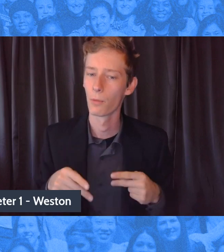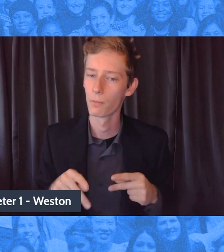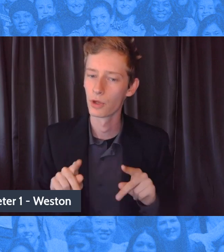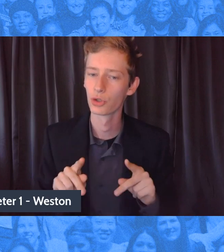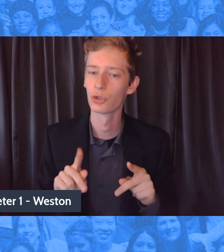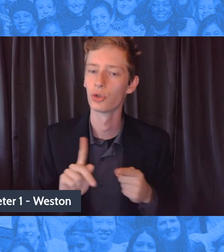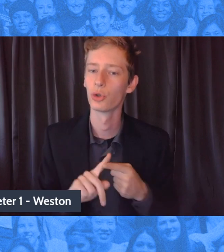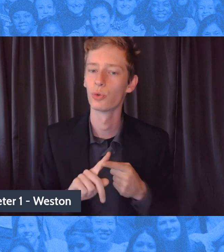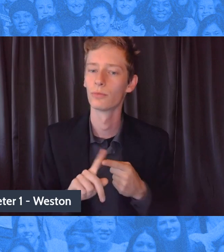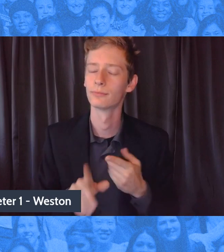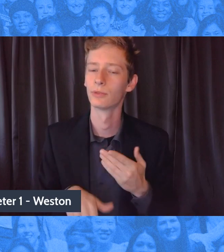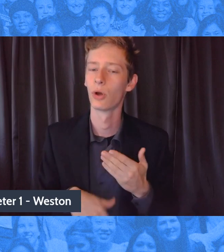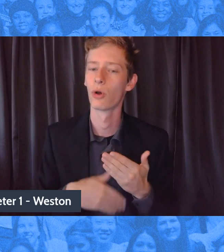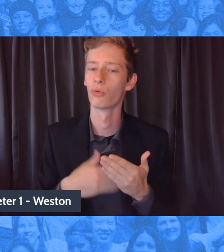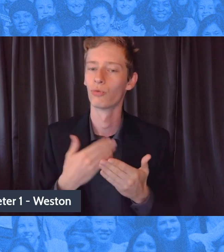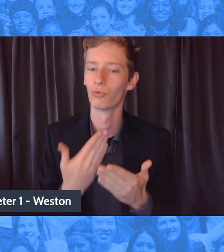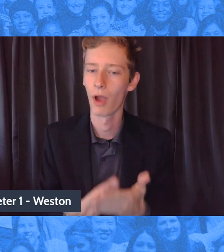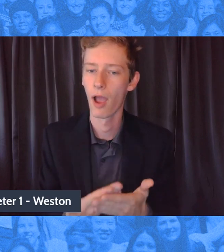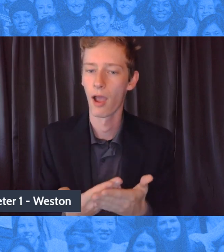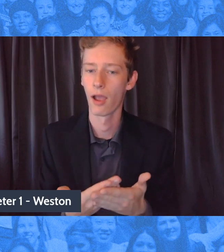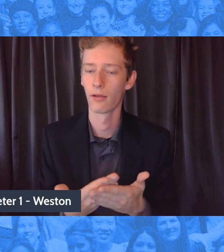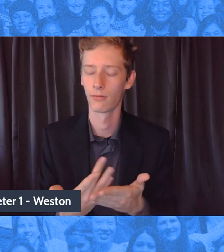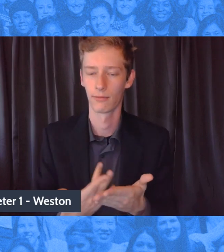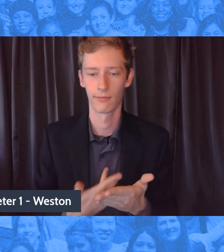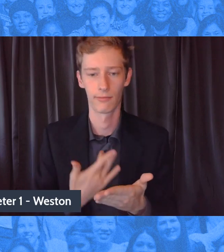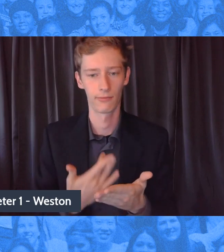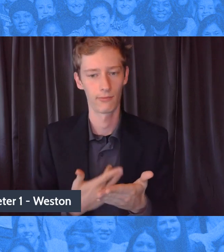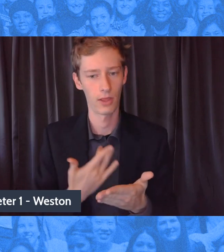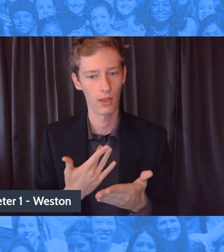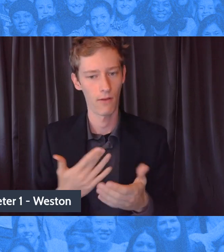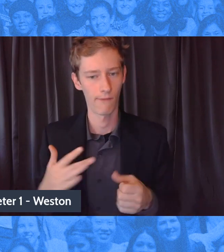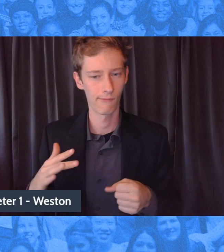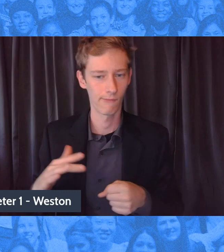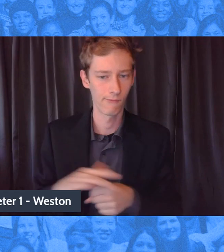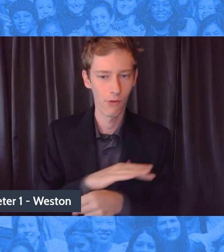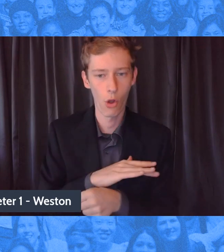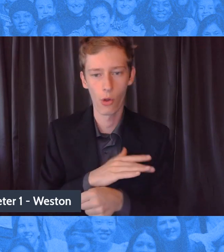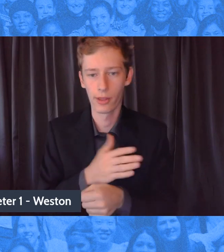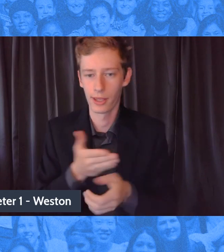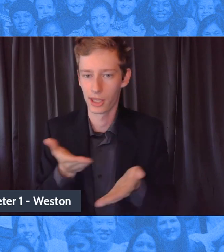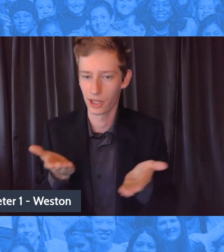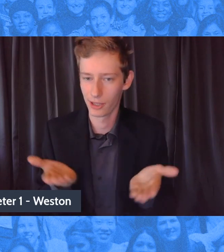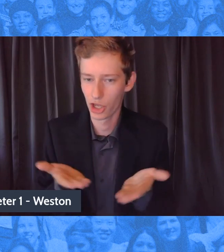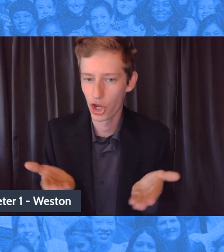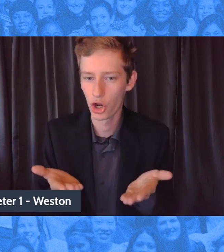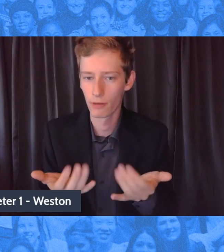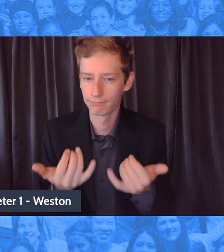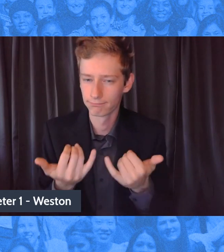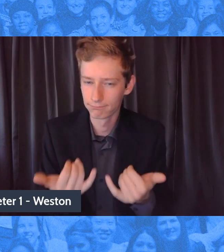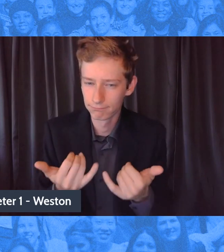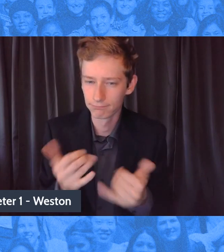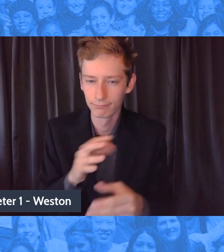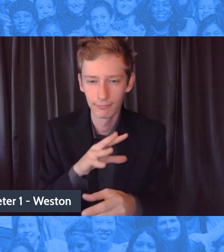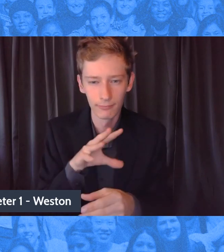giving yourself permission to be fully present for the next 10 minutes,